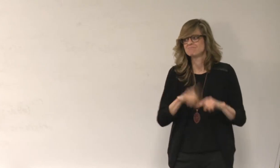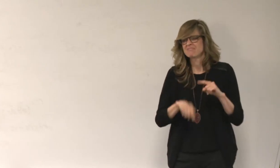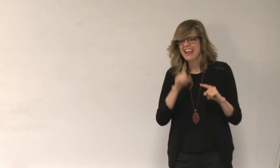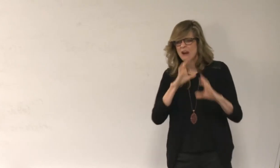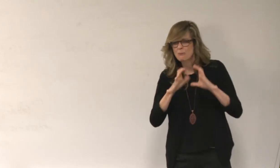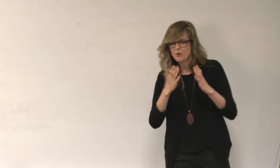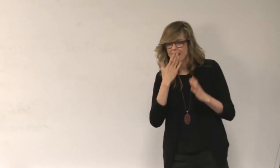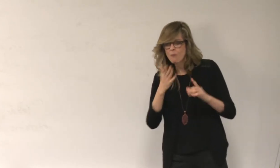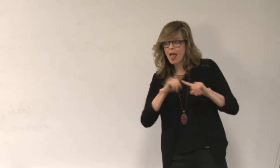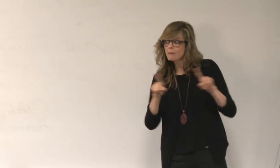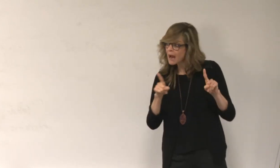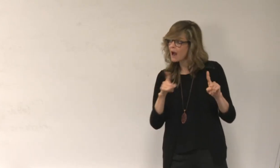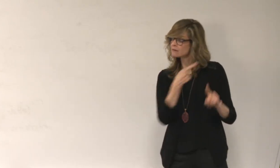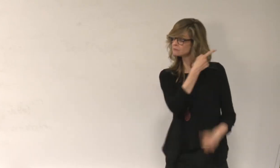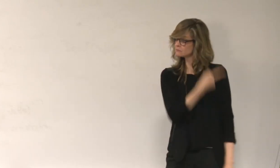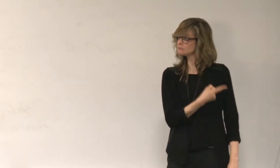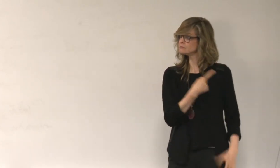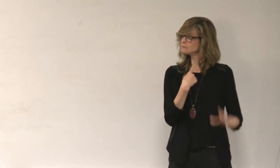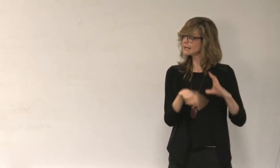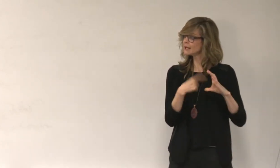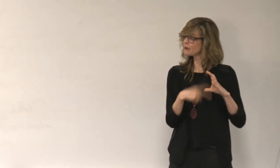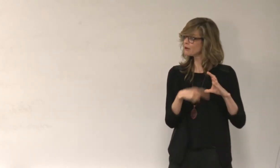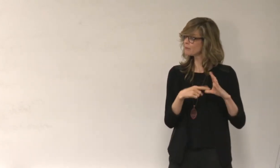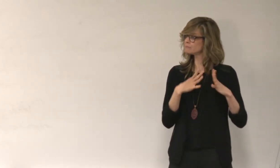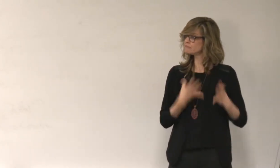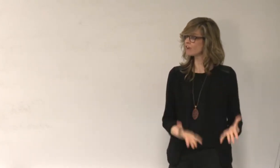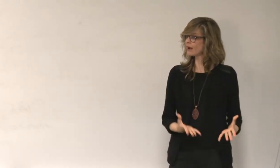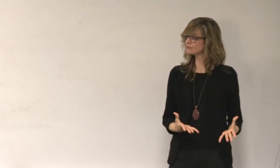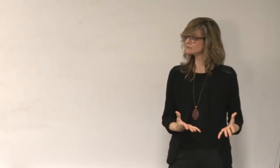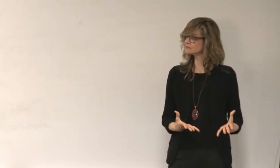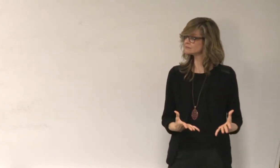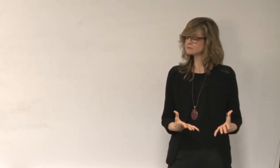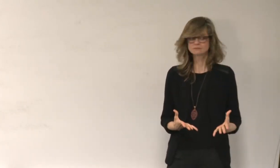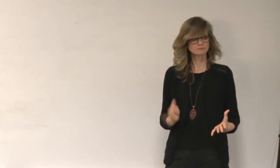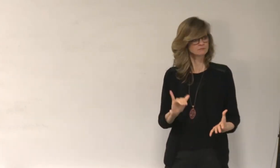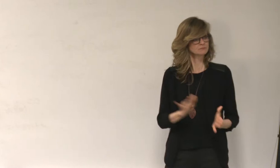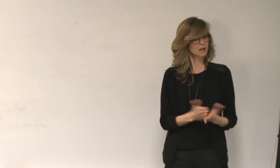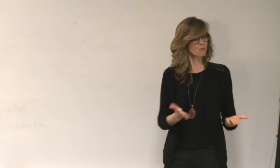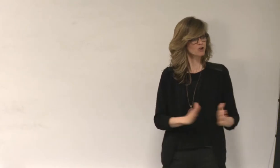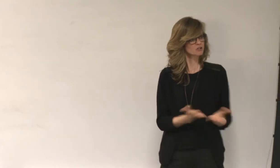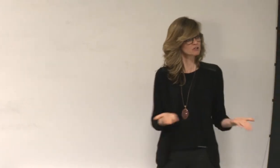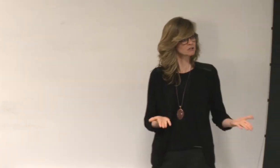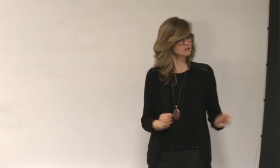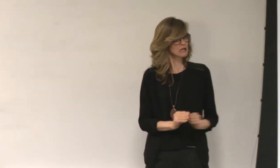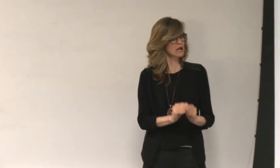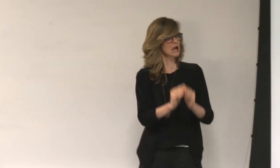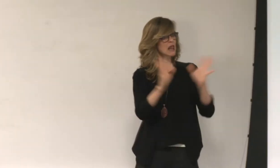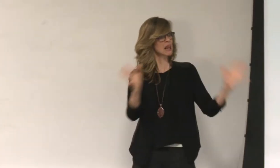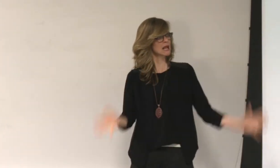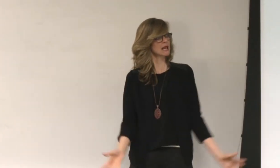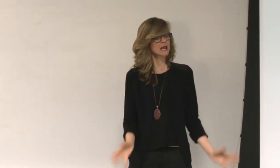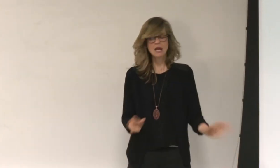AND REALLY, BEING HARD-OF-HEARING, YOU CAN'T COMMUNICATE REAL WELL IN PERSON, NECESSARILY, AND SO, I THOUGHT, "OH, WELL, E-MAIL